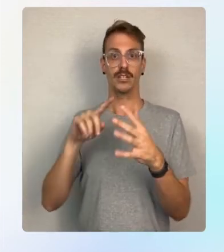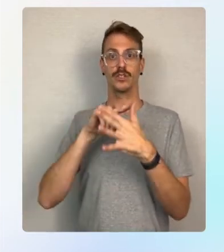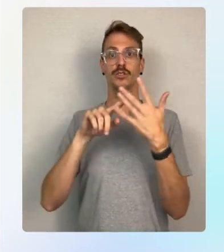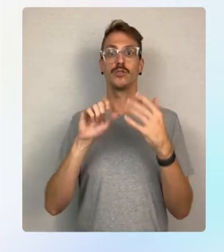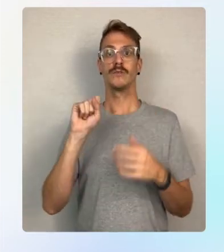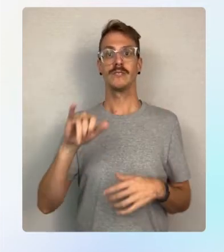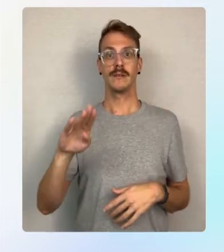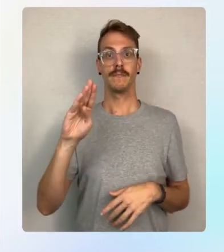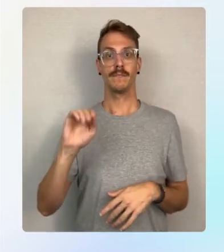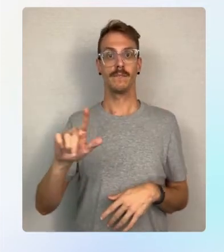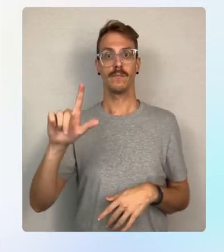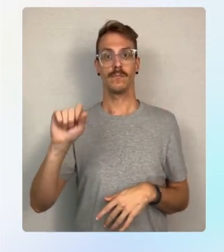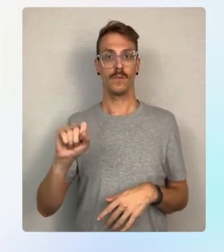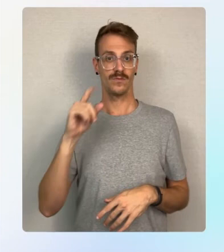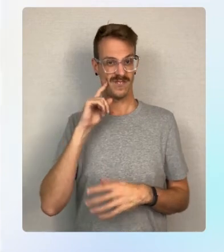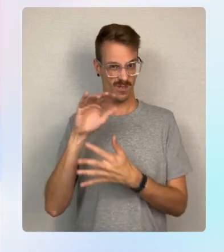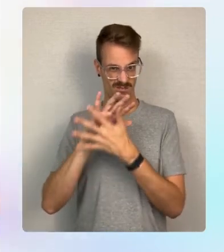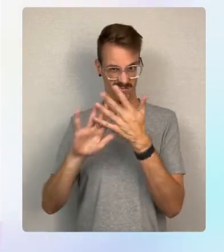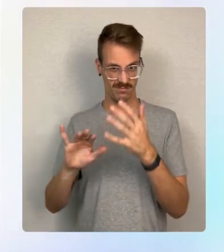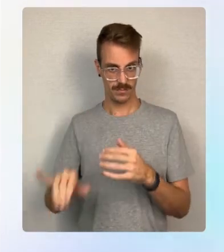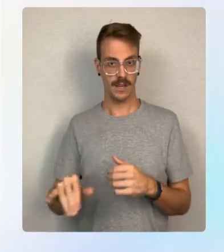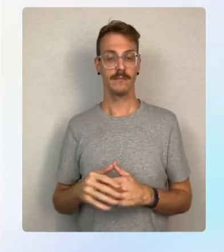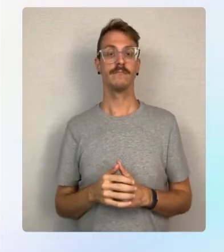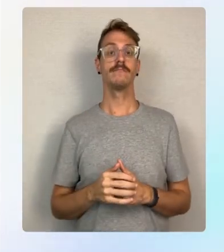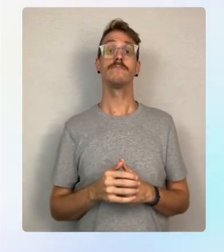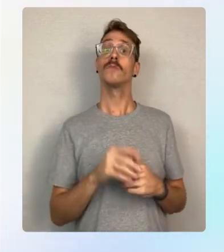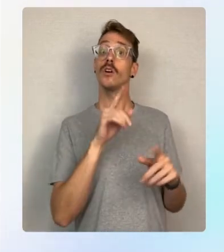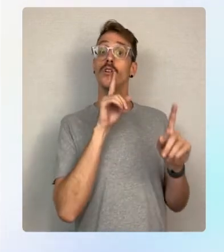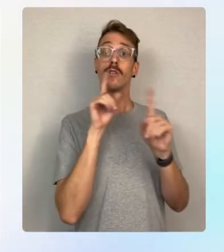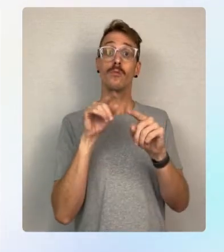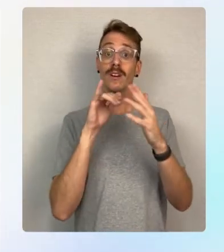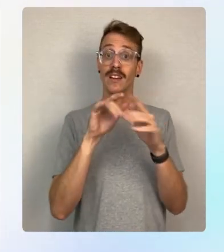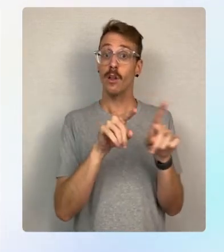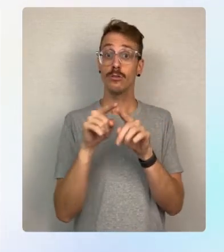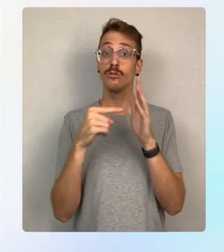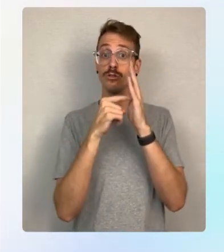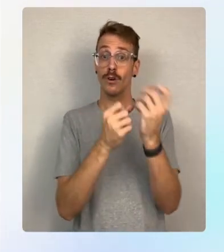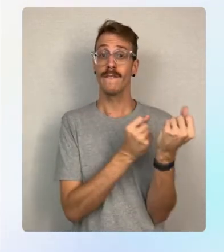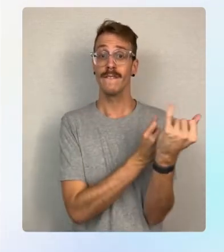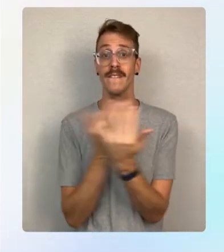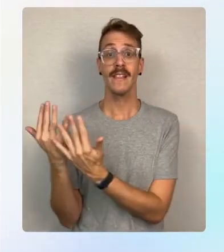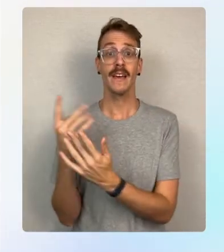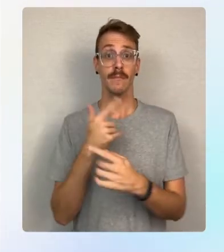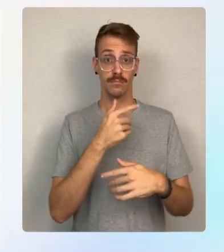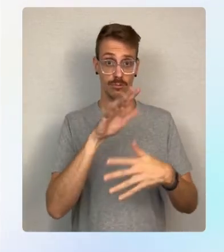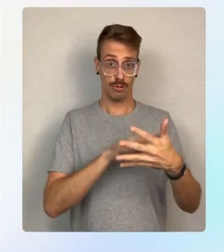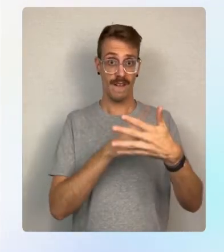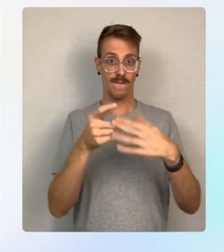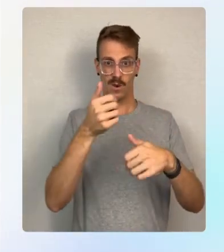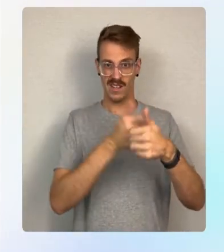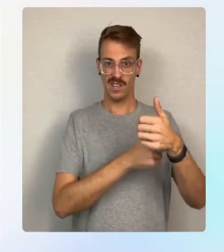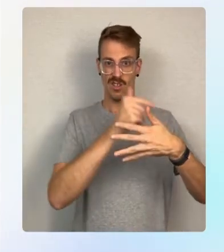to symbols for the sample functions. The report can also display a function flamegraph for each thread.